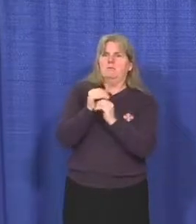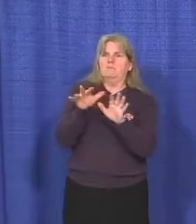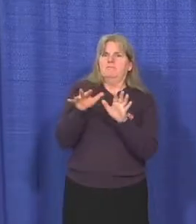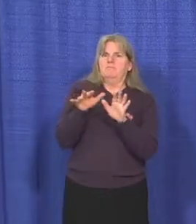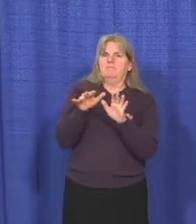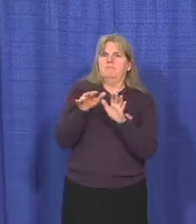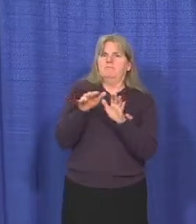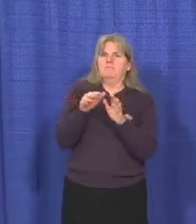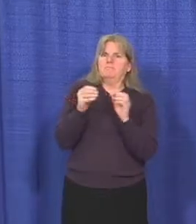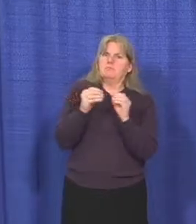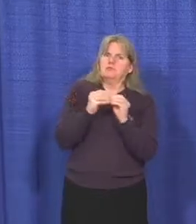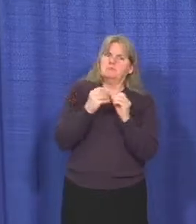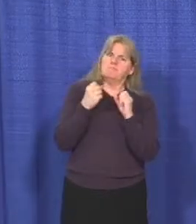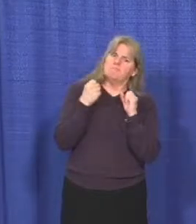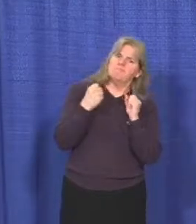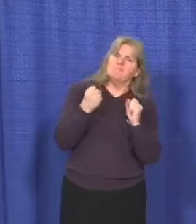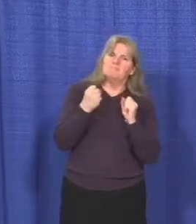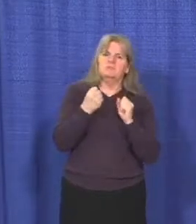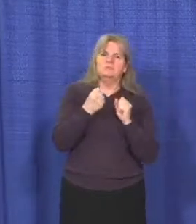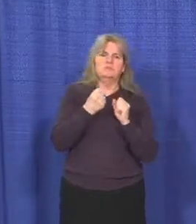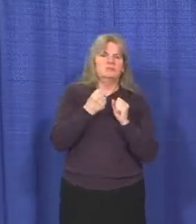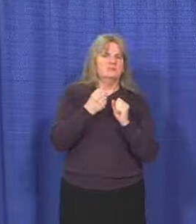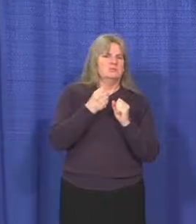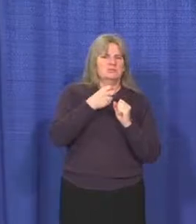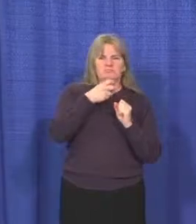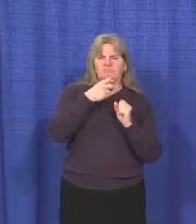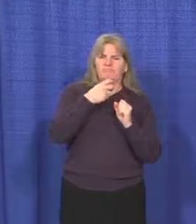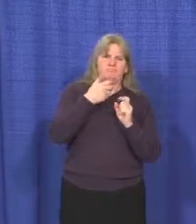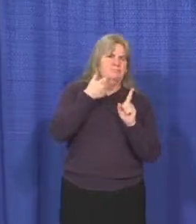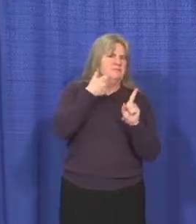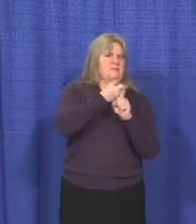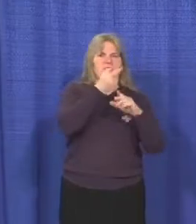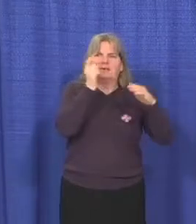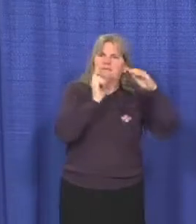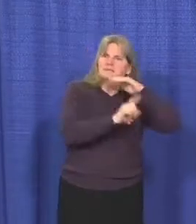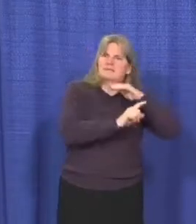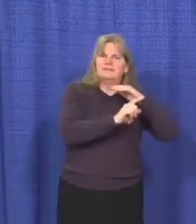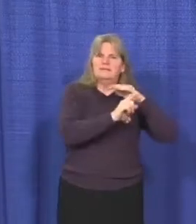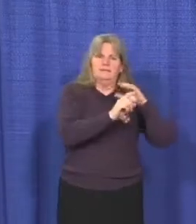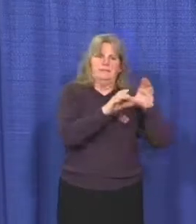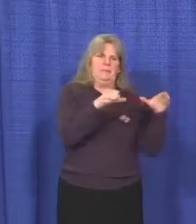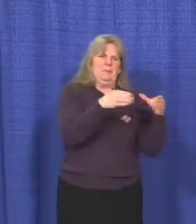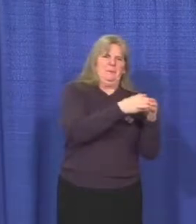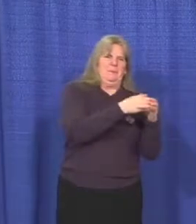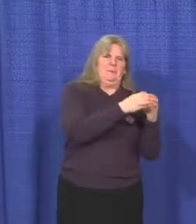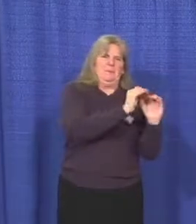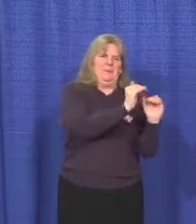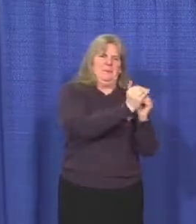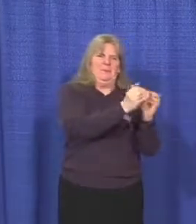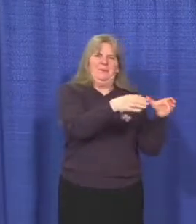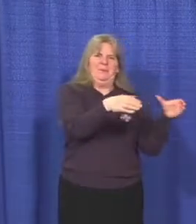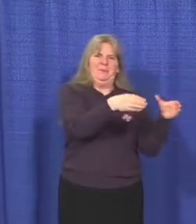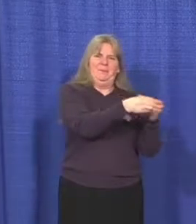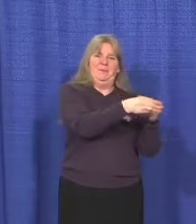self-isolation possible while we ride through the wave those are